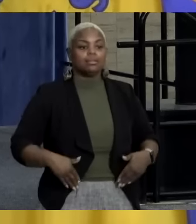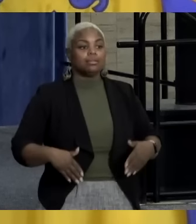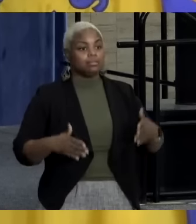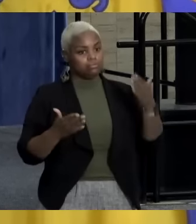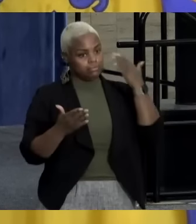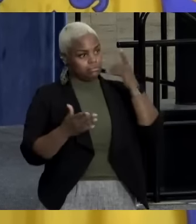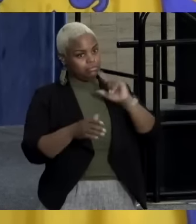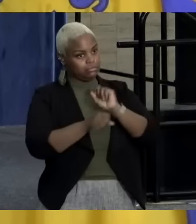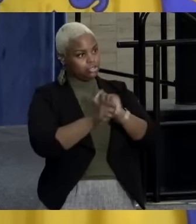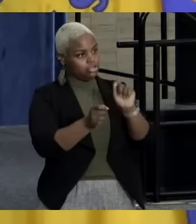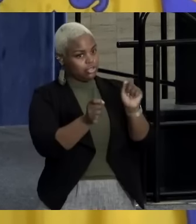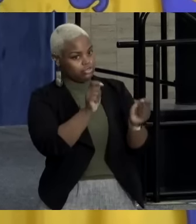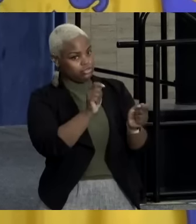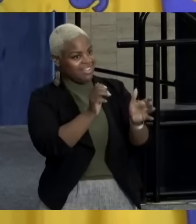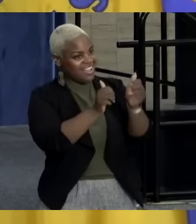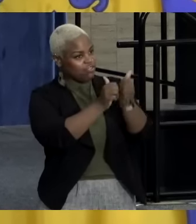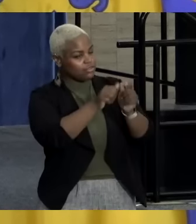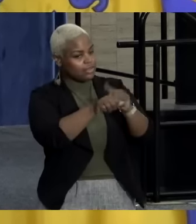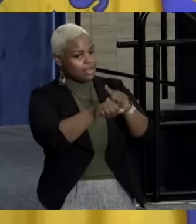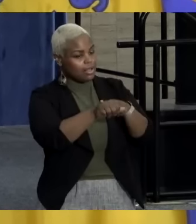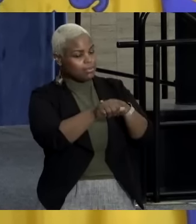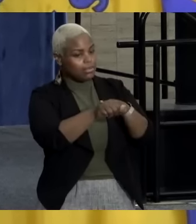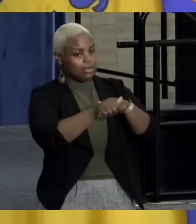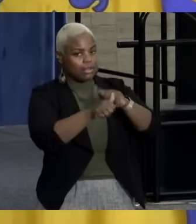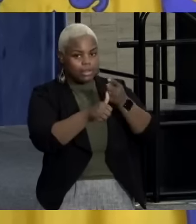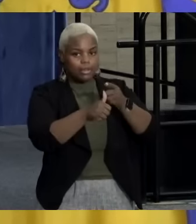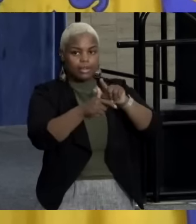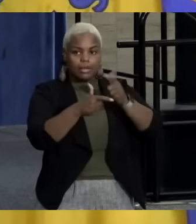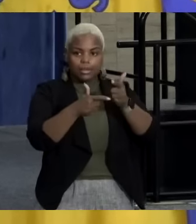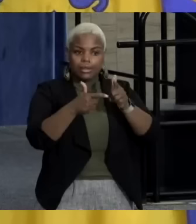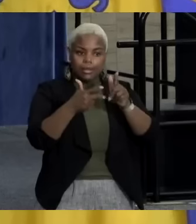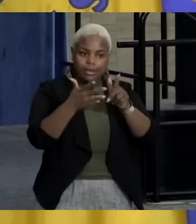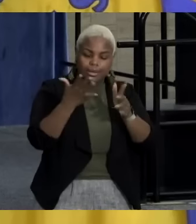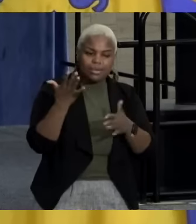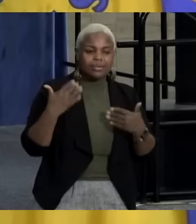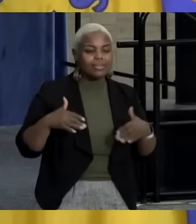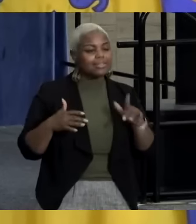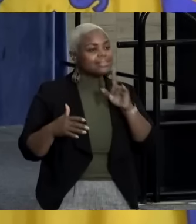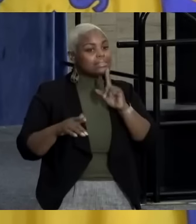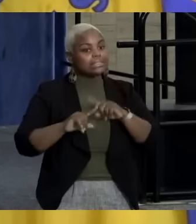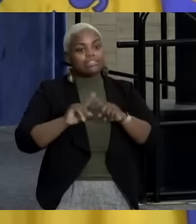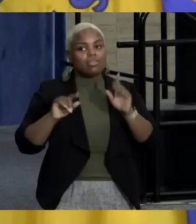This is markedly different than the reproductive life cycle of men whose -- who experience puberty,